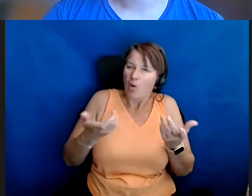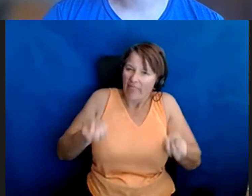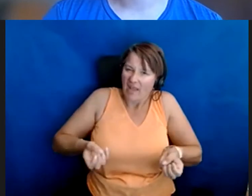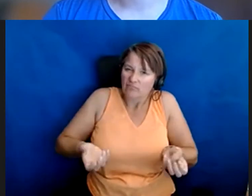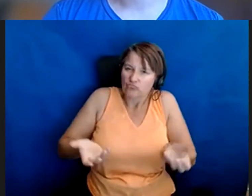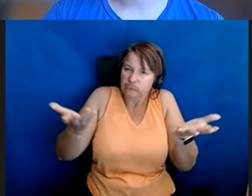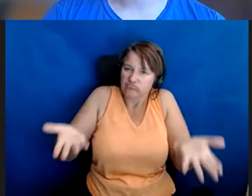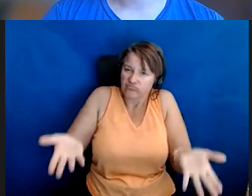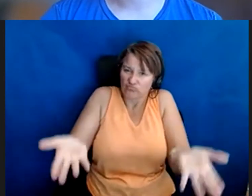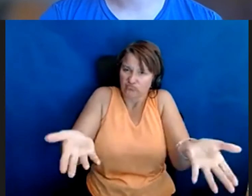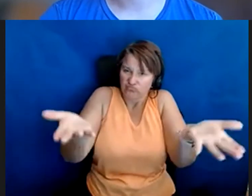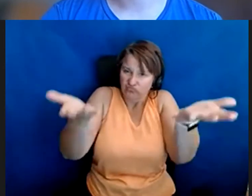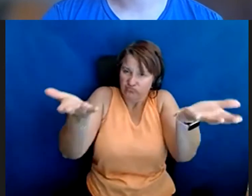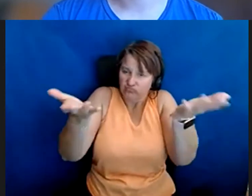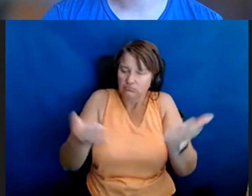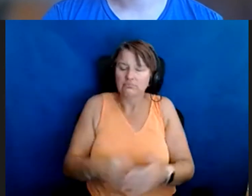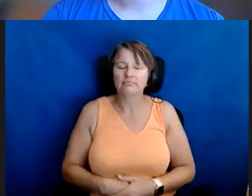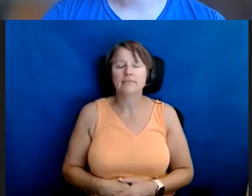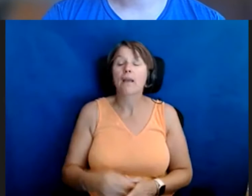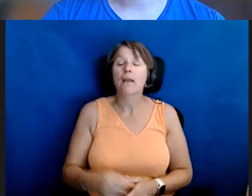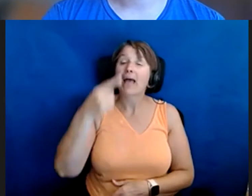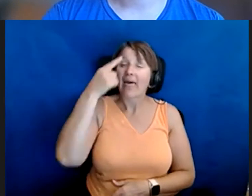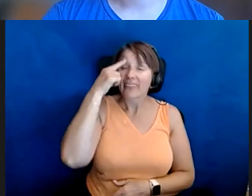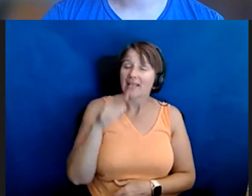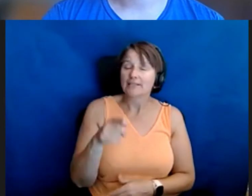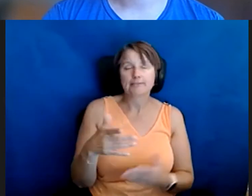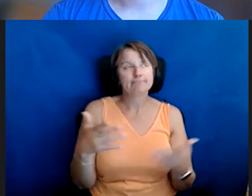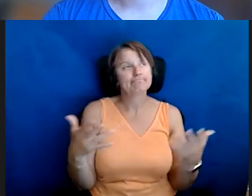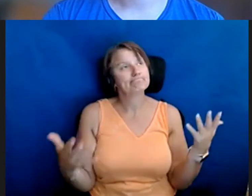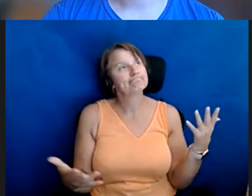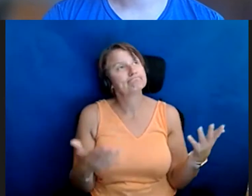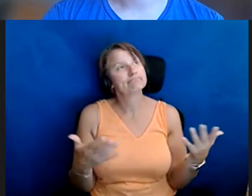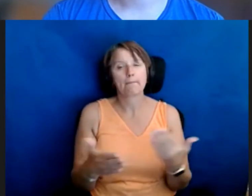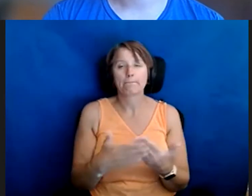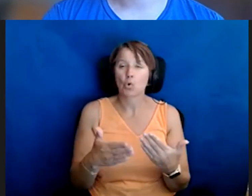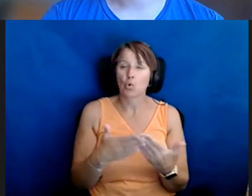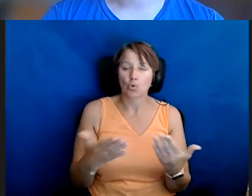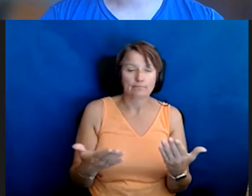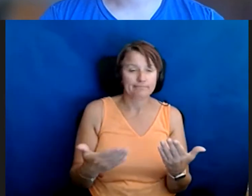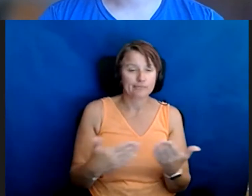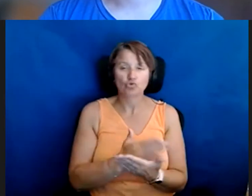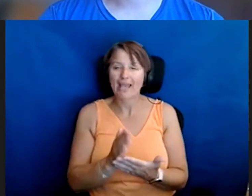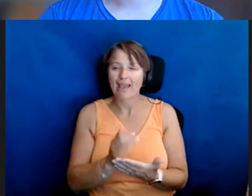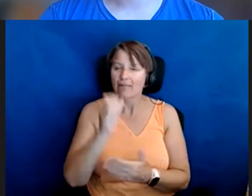But yeah, like, I think it's more kind of just sharing the sort of - sharing the knowledge that you've gained.